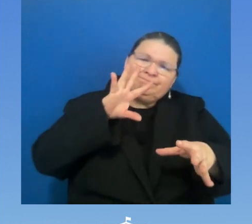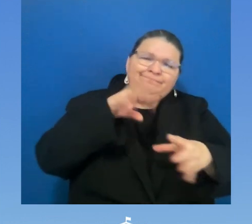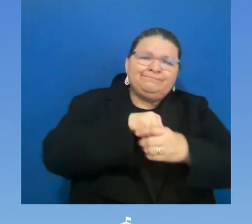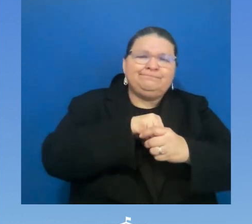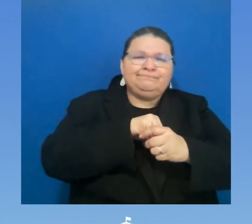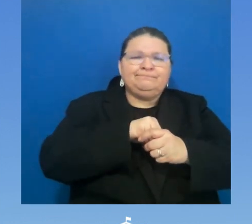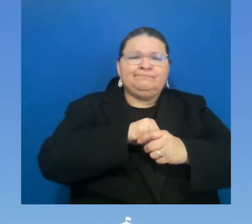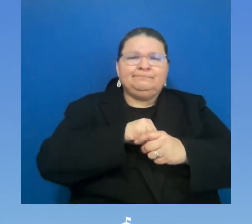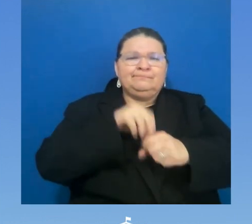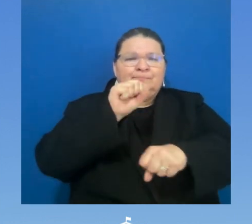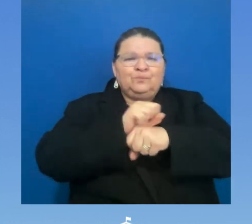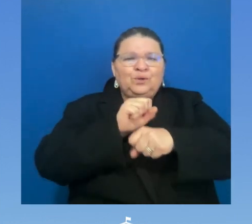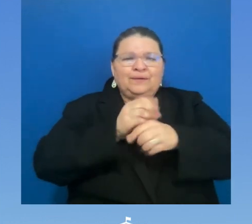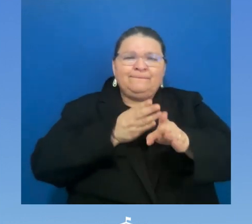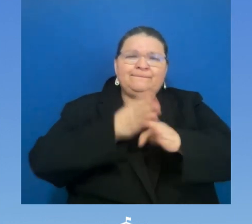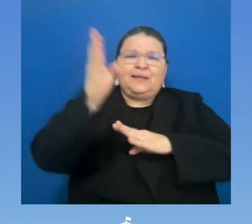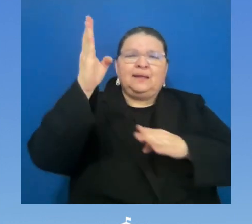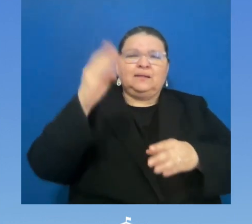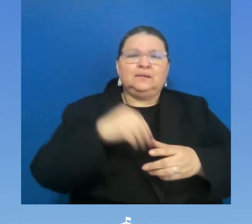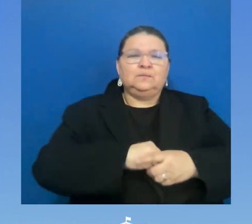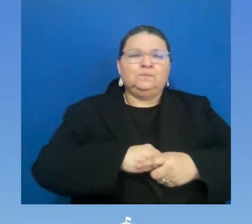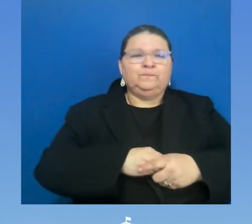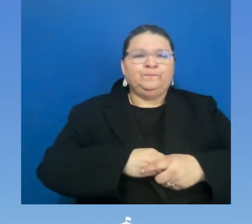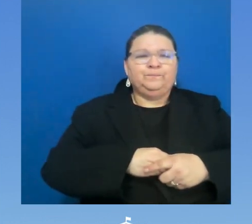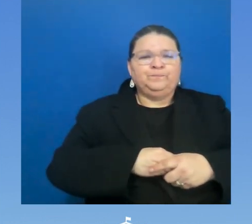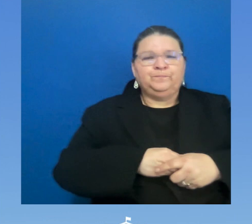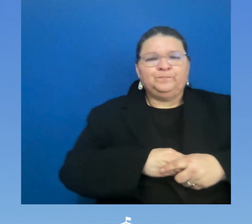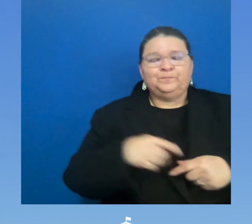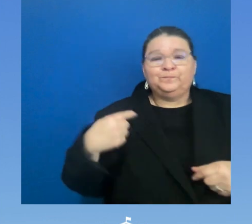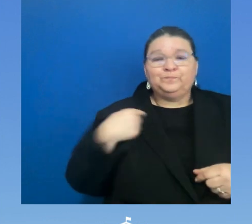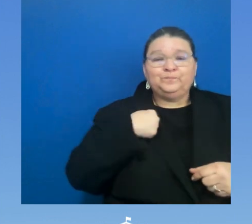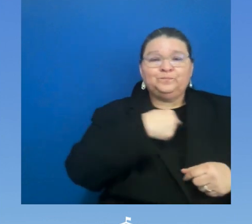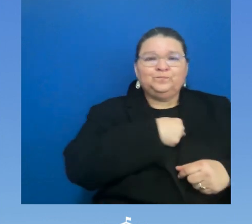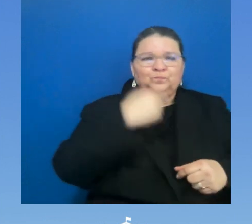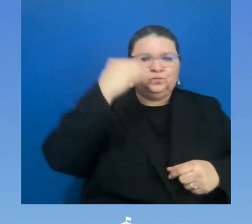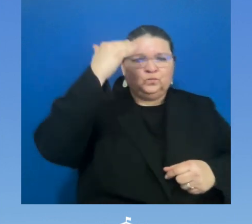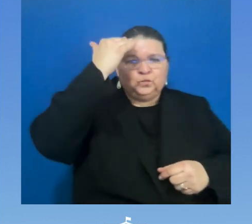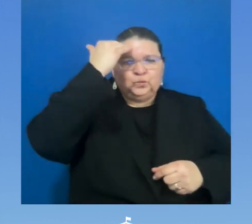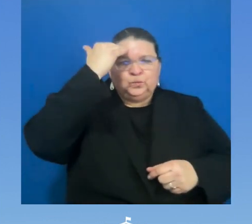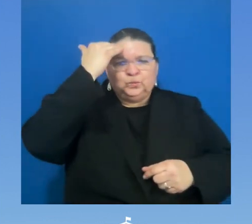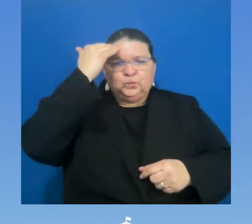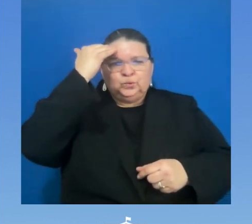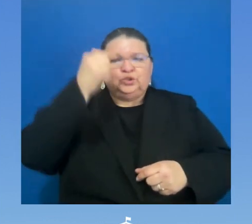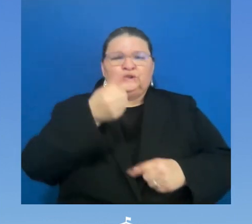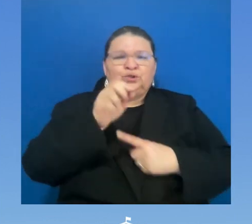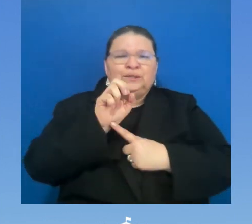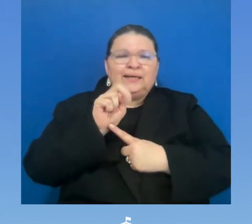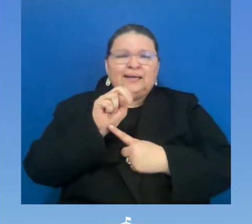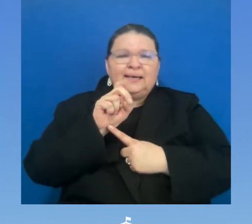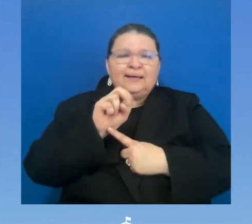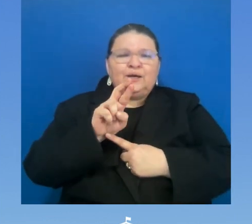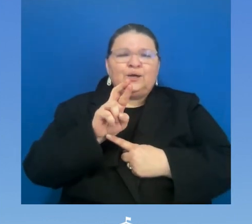and persistent gender and racial pay gaps add up to hundreds of thousands of dollars over a lifetime.